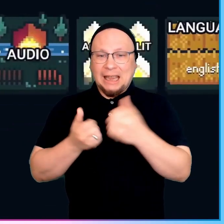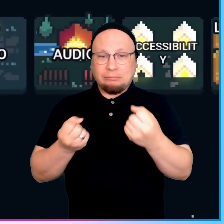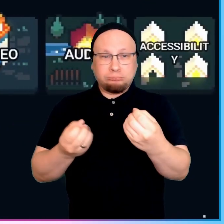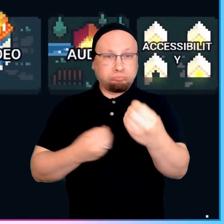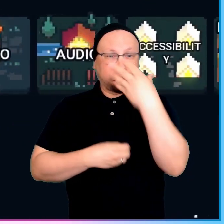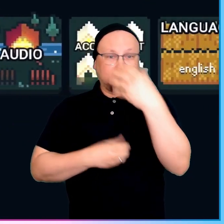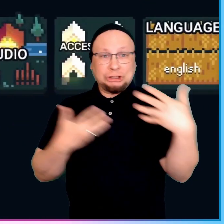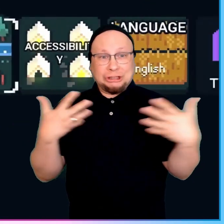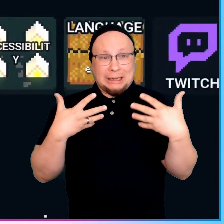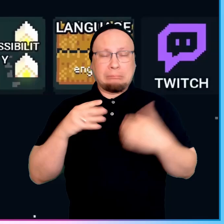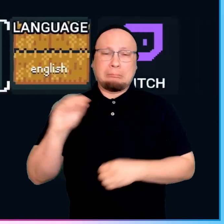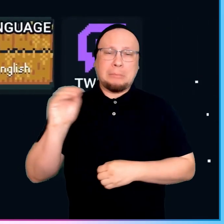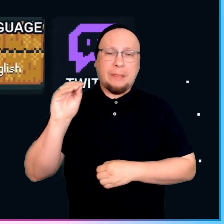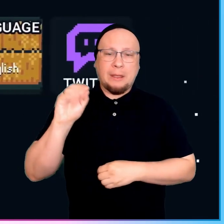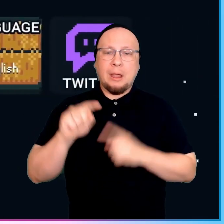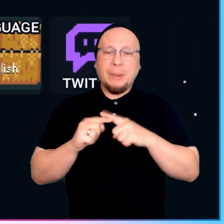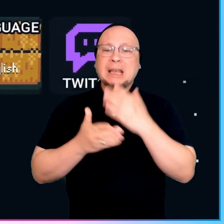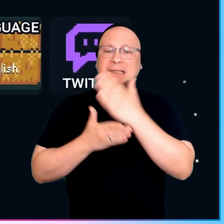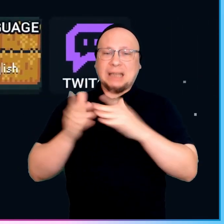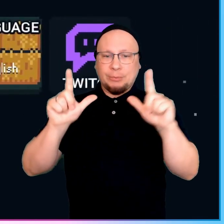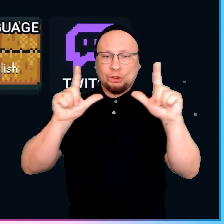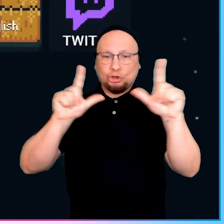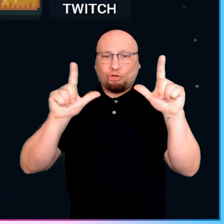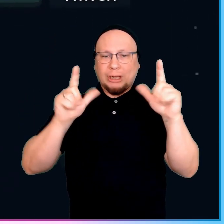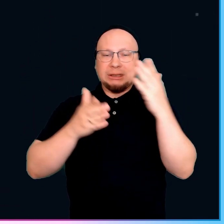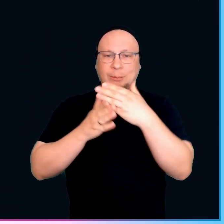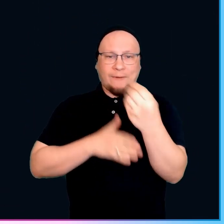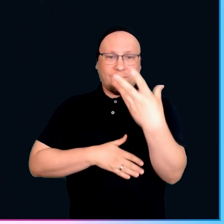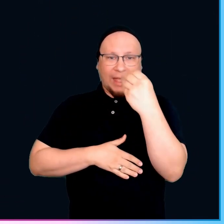but you do have a few screen shakes and flashes that you can disable.